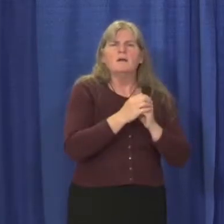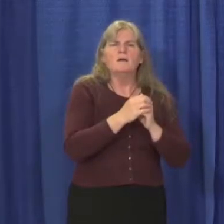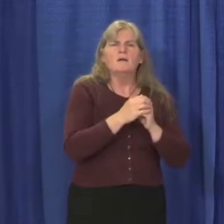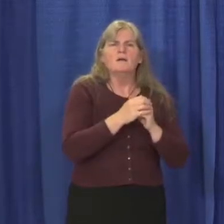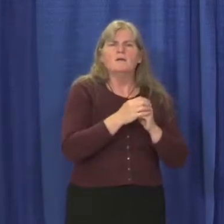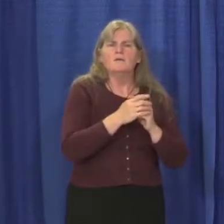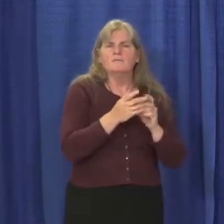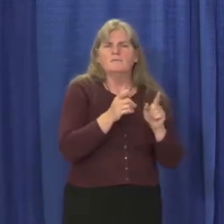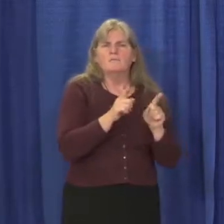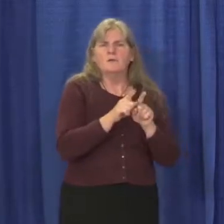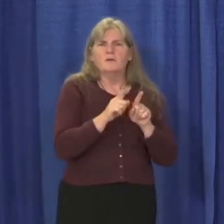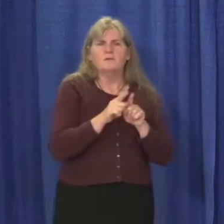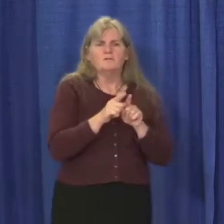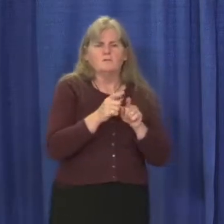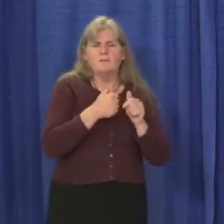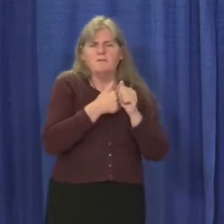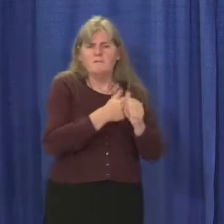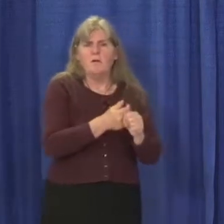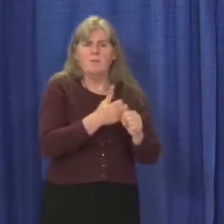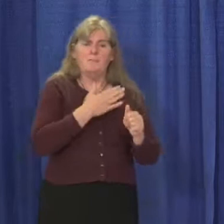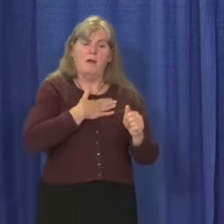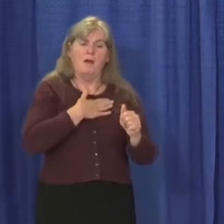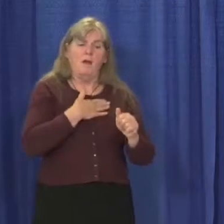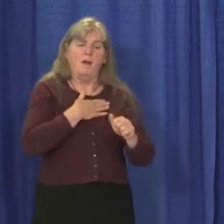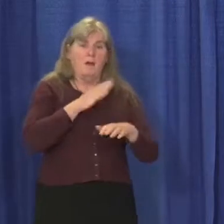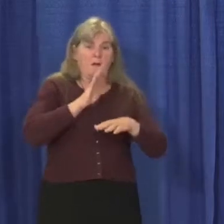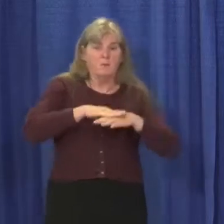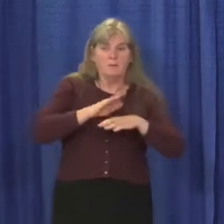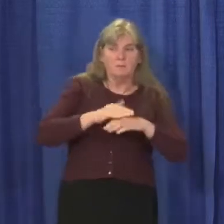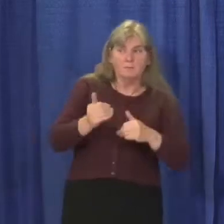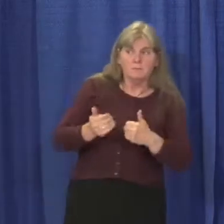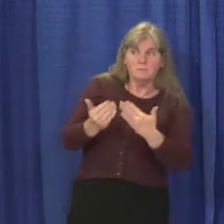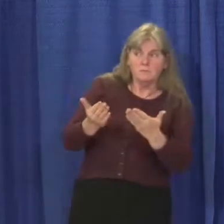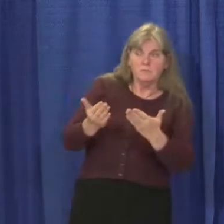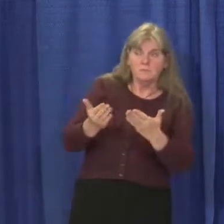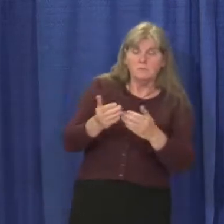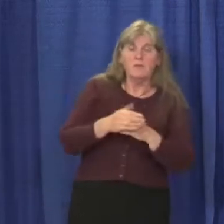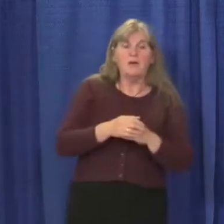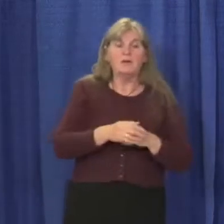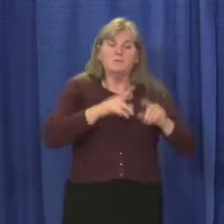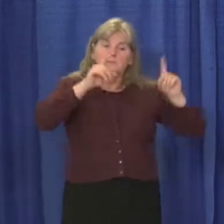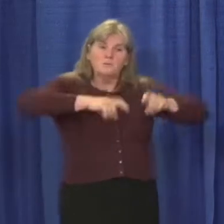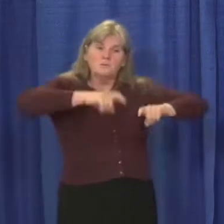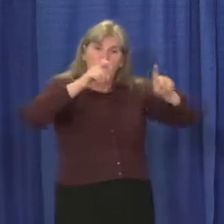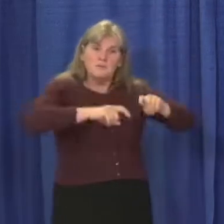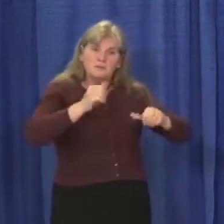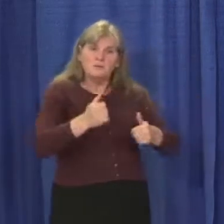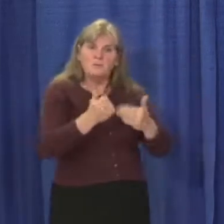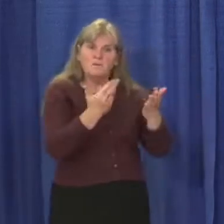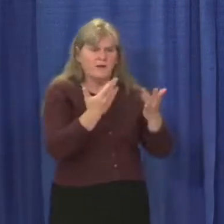from myself and my office and those abilities to search